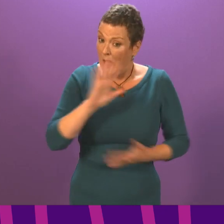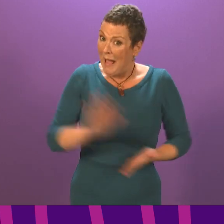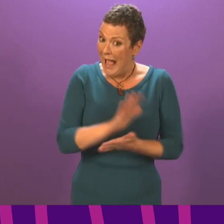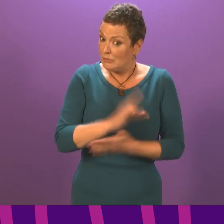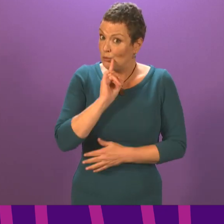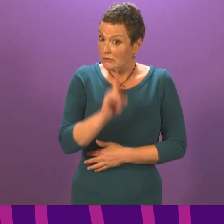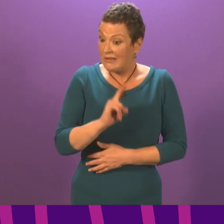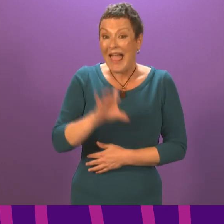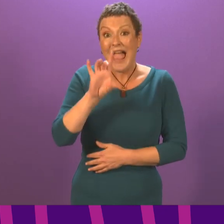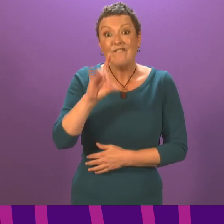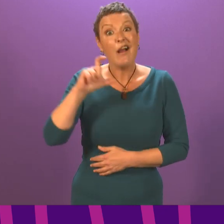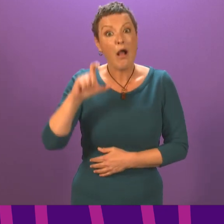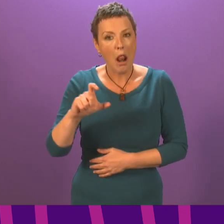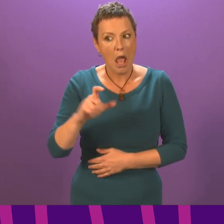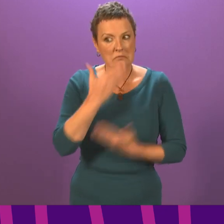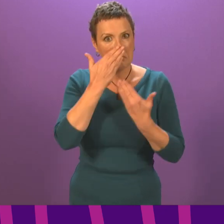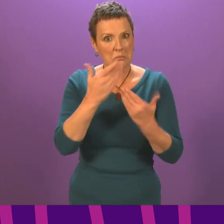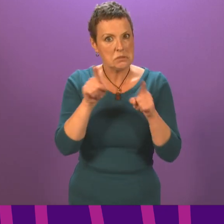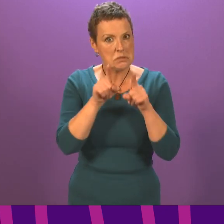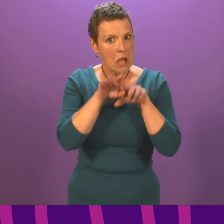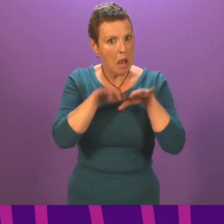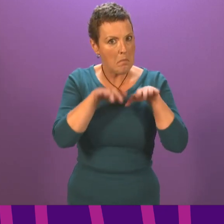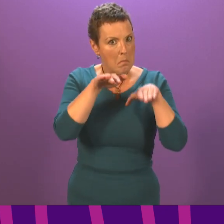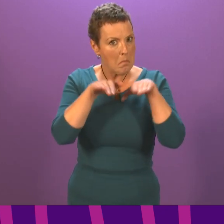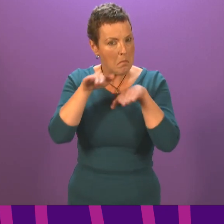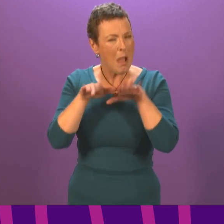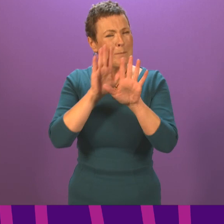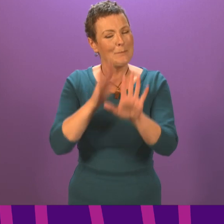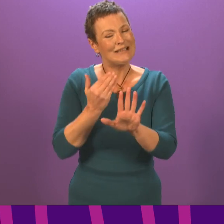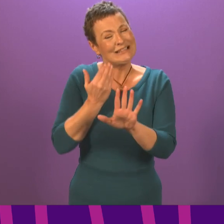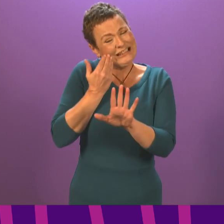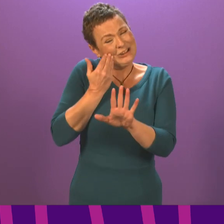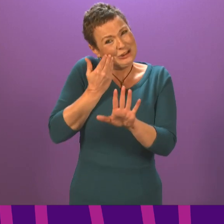Inverclyde has remained broadly stable. However, there have been recent increases in cases